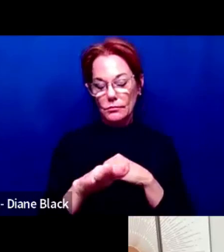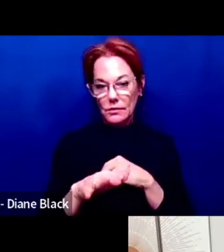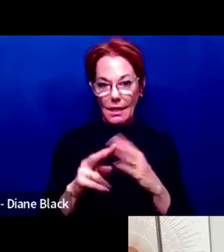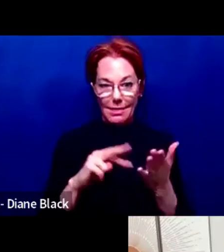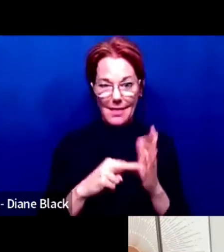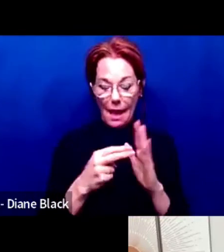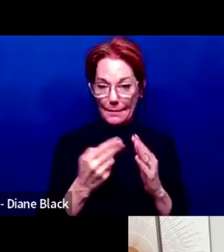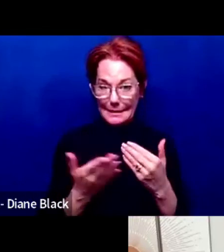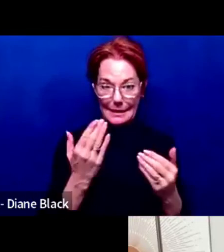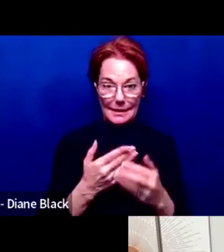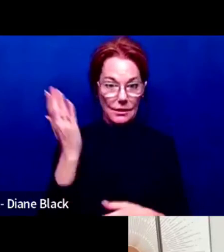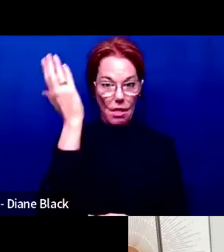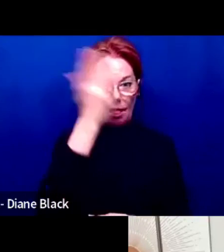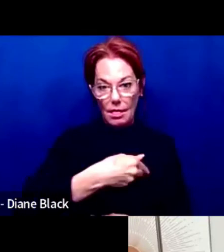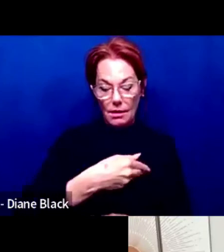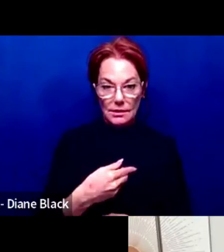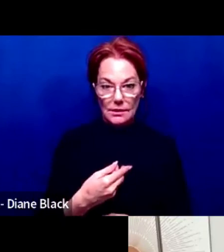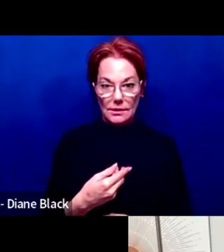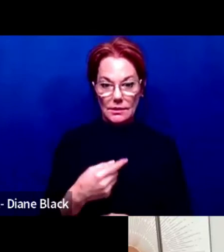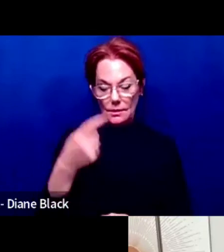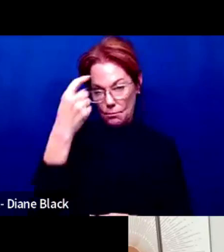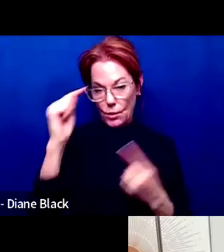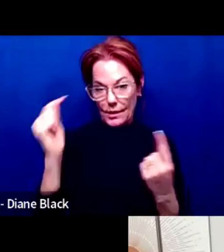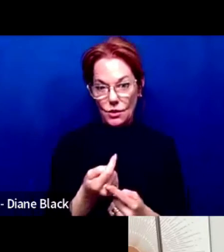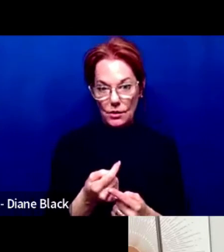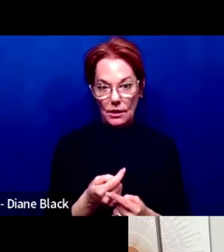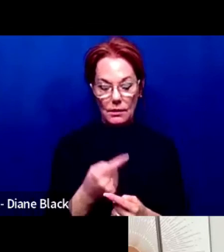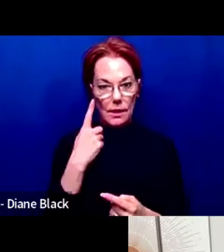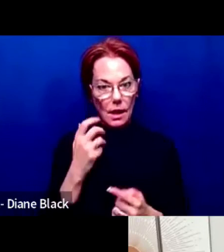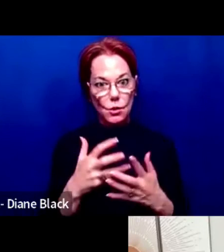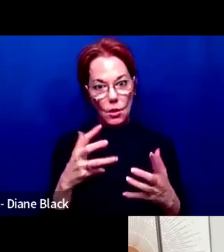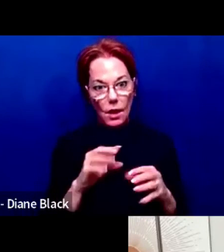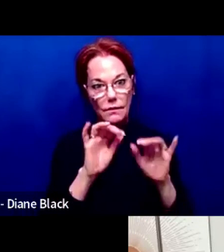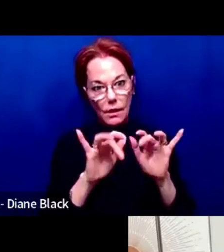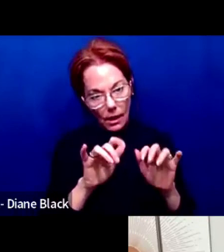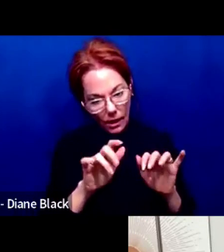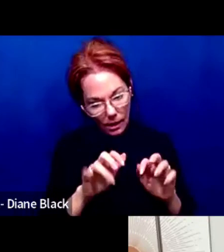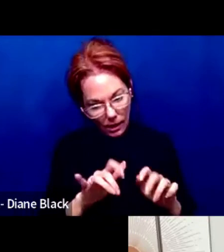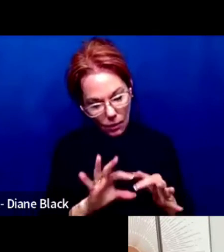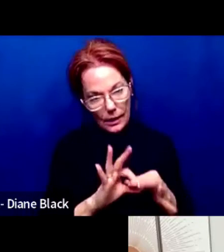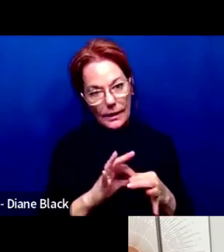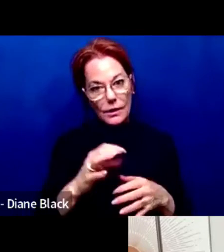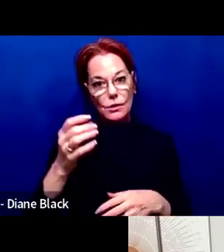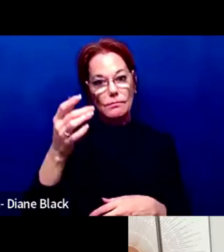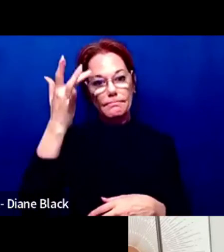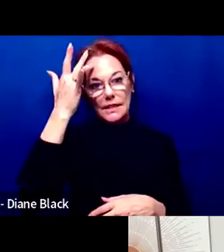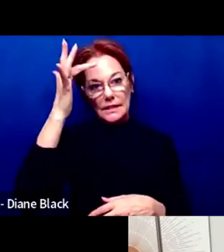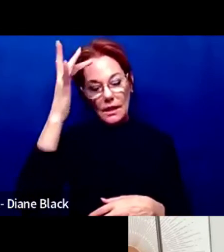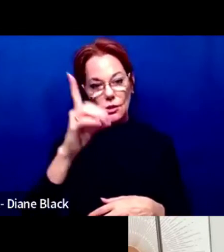Because there was just so many other things to put in there related to intellectual disability and behavioral health and our crisis system and where